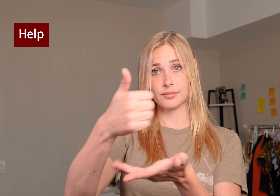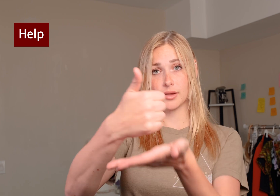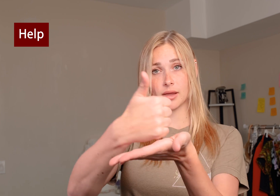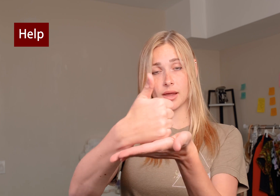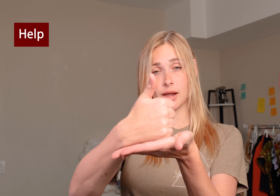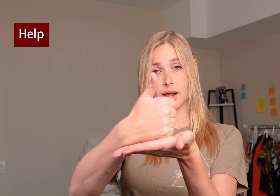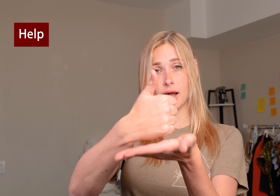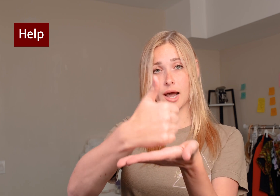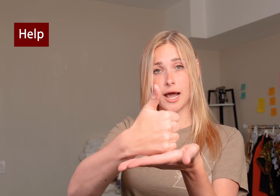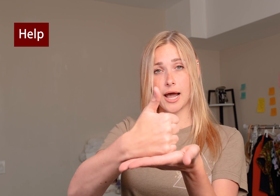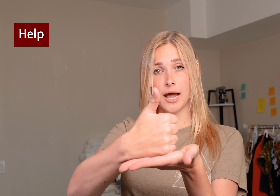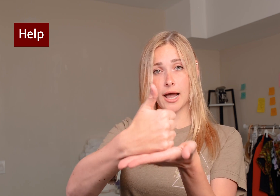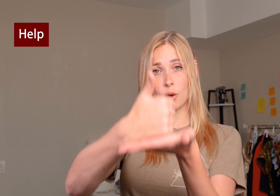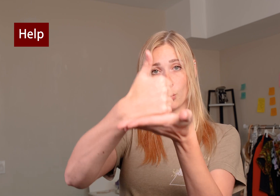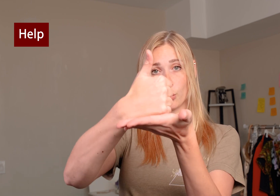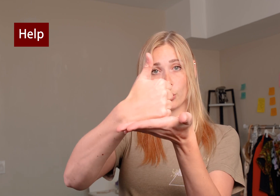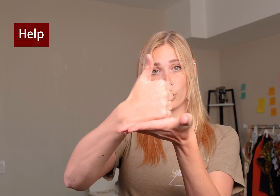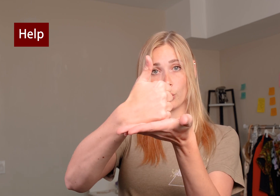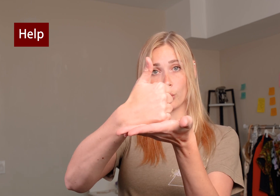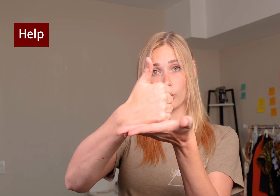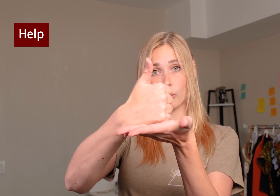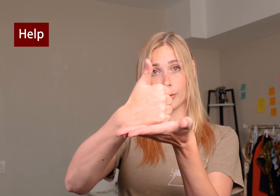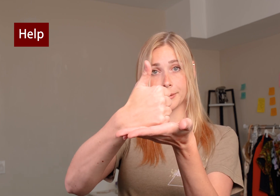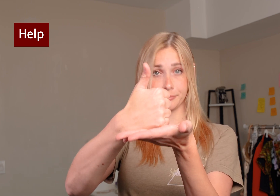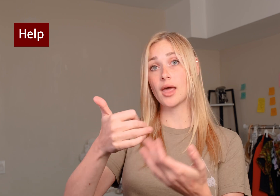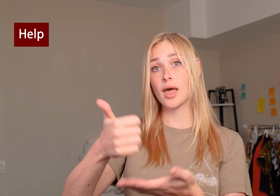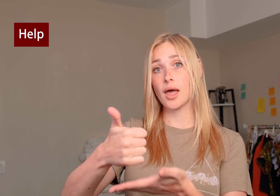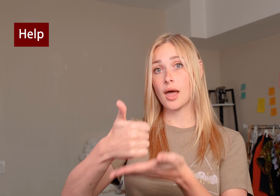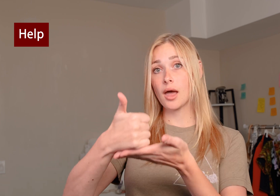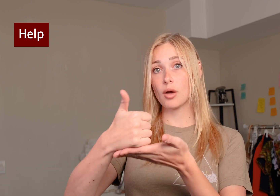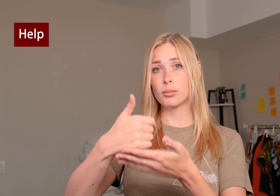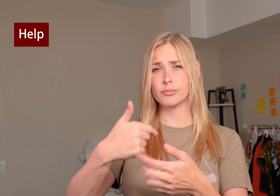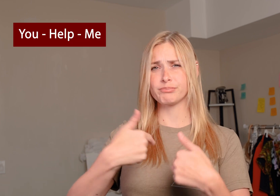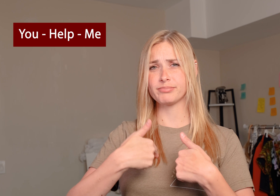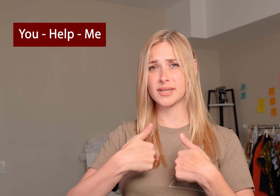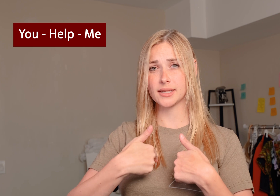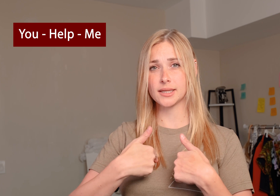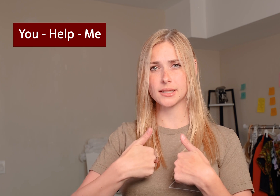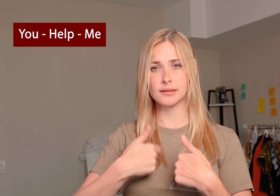Using your palm and your dominant hand as a thumbs up